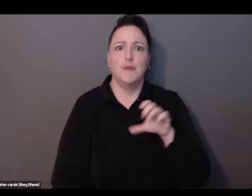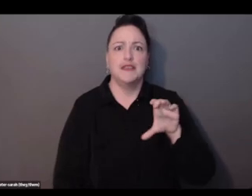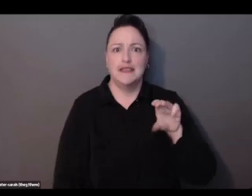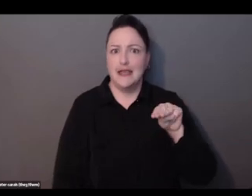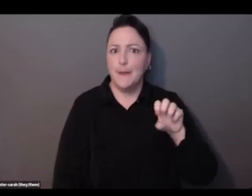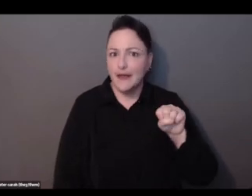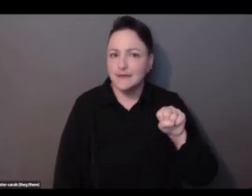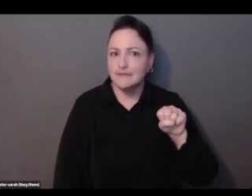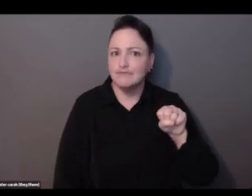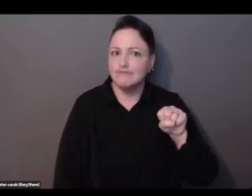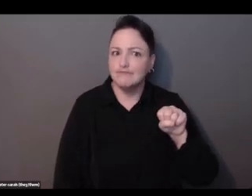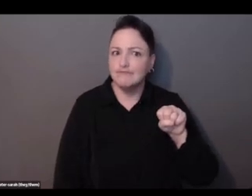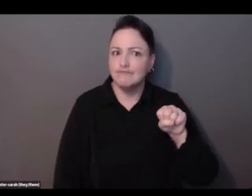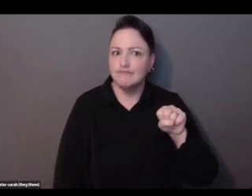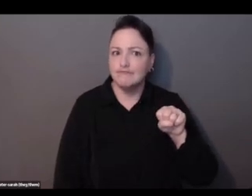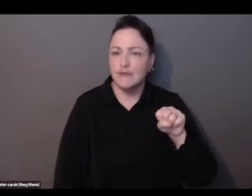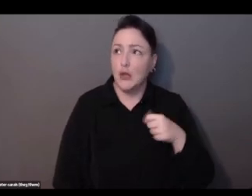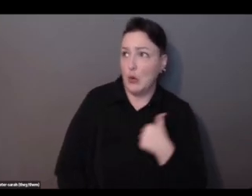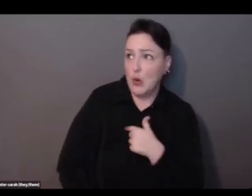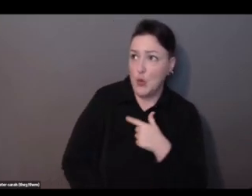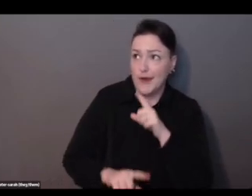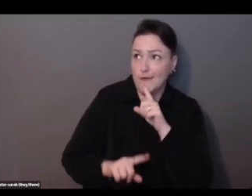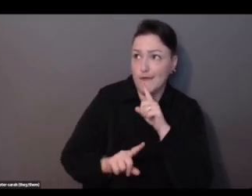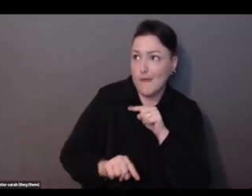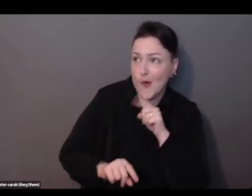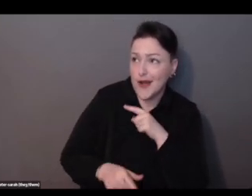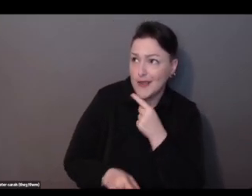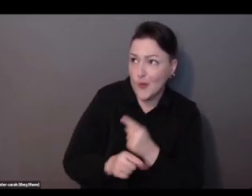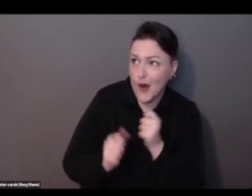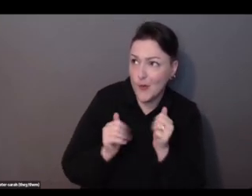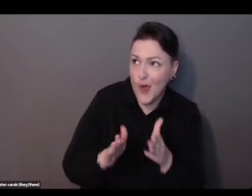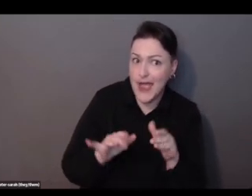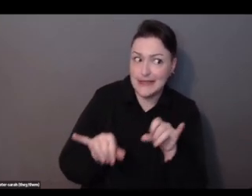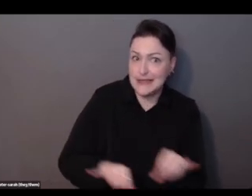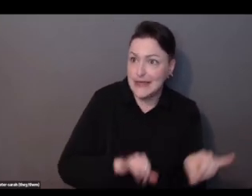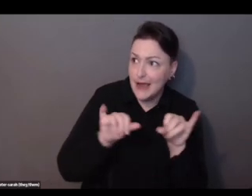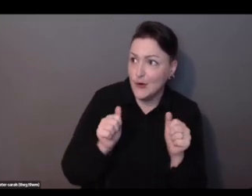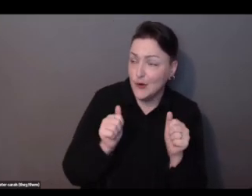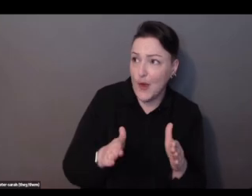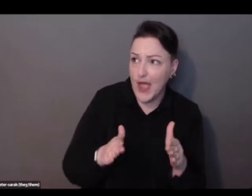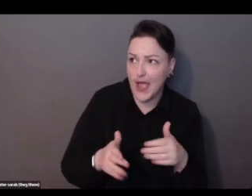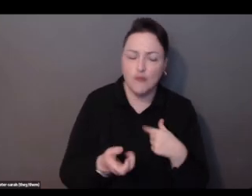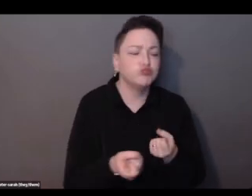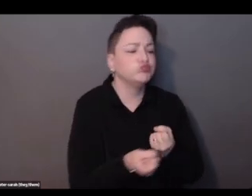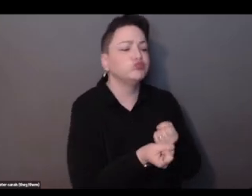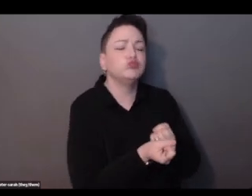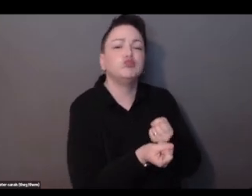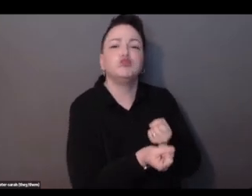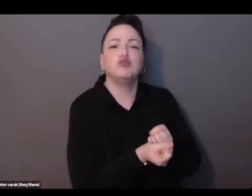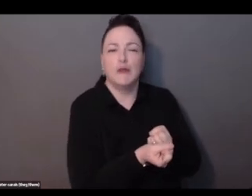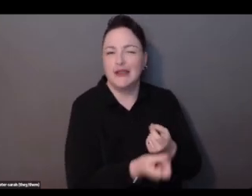reporting the information in a standardized way. And we think that's what's happening in California to Lauren's point.